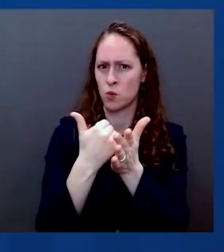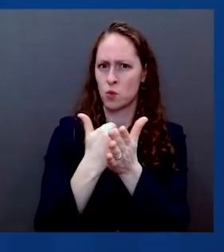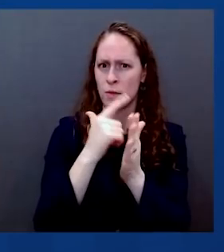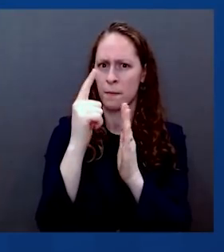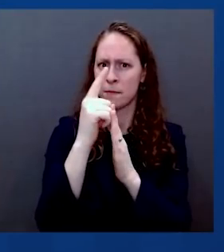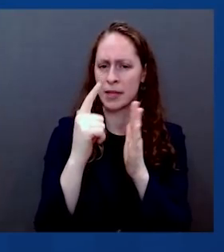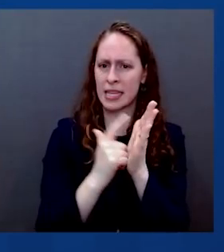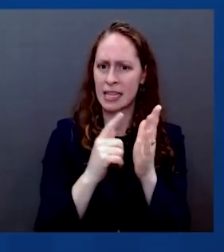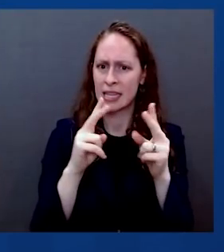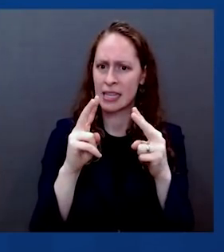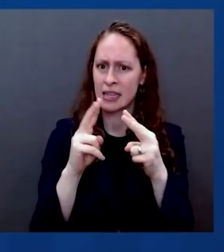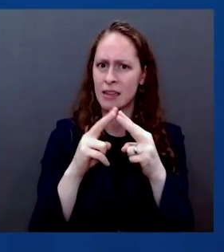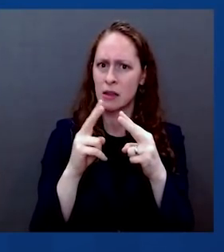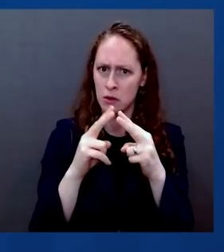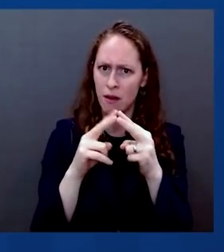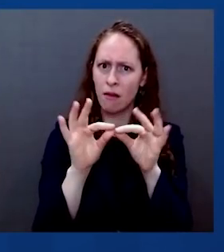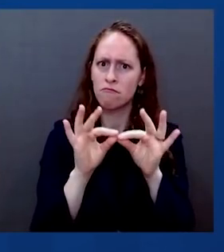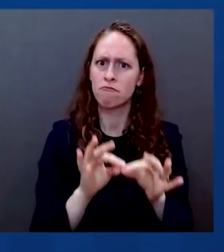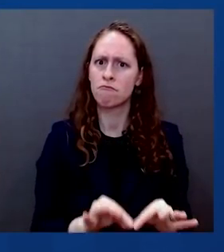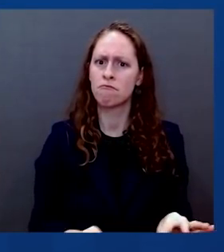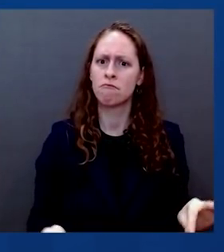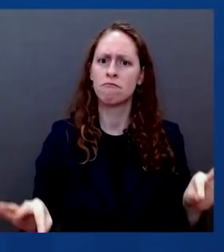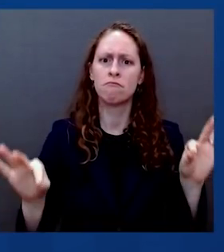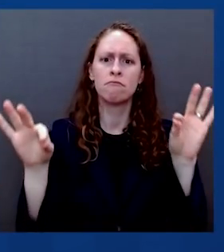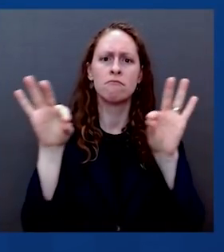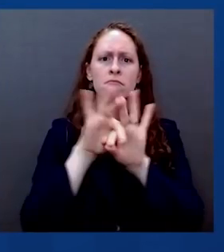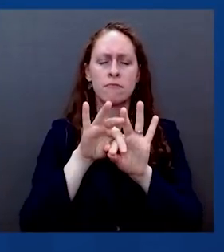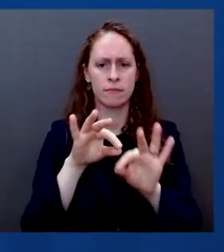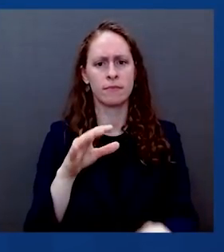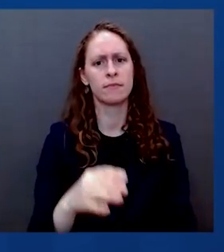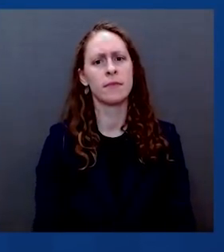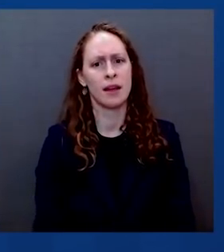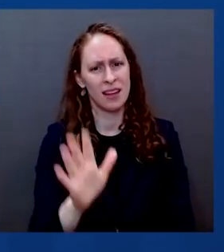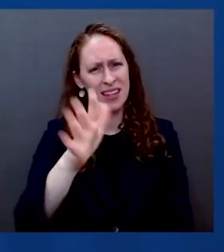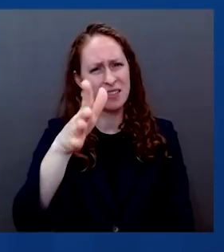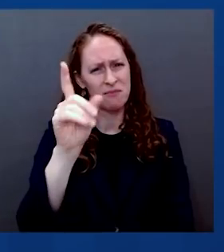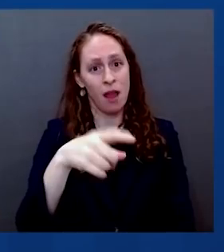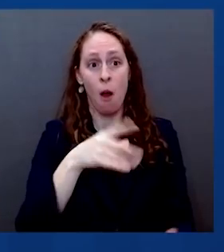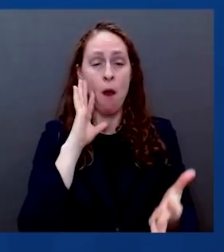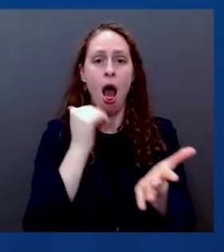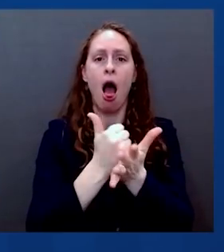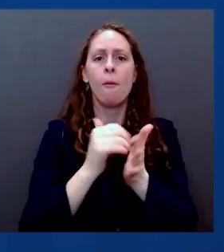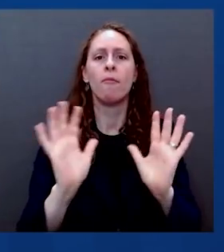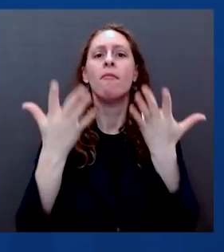since the United States Supreme Court gutted the Voting Rights Act nearly a decade ago.